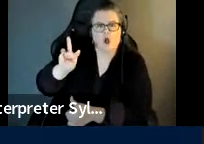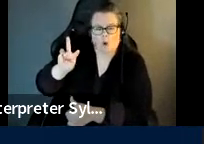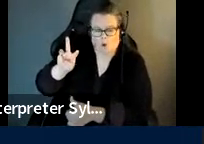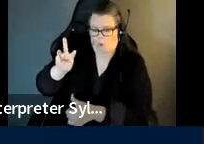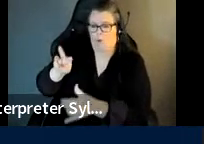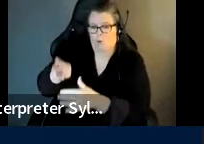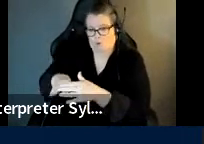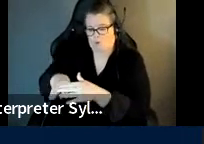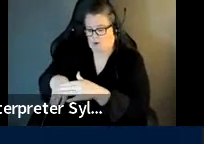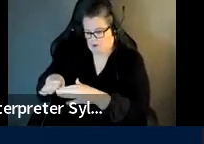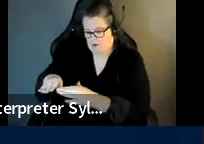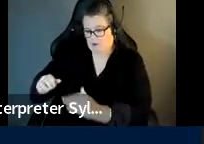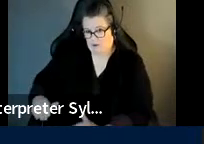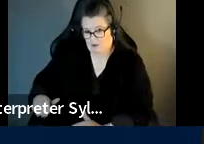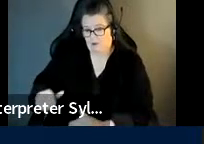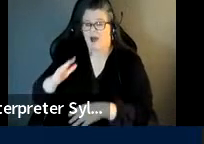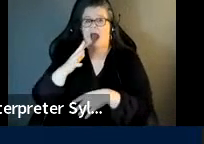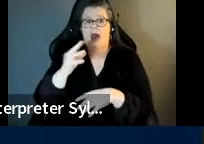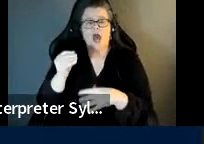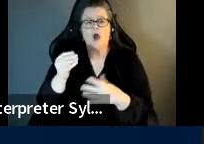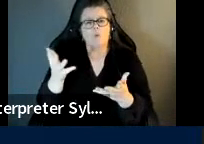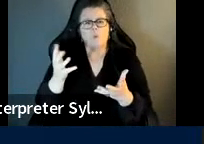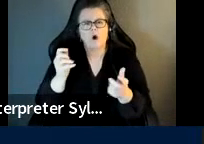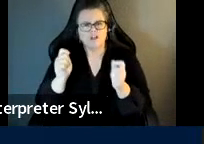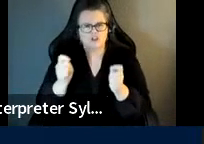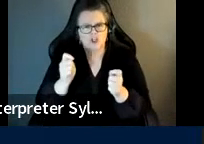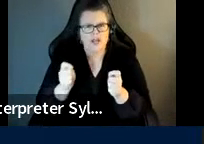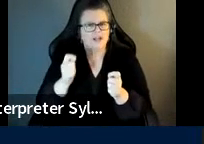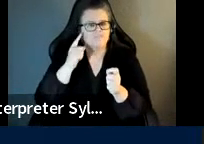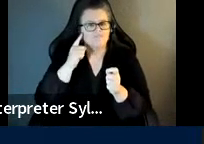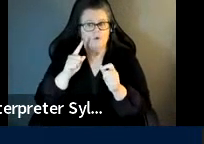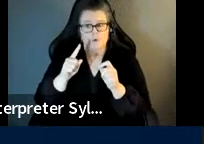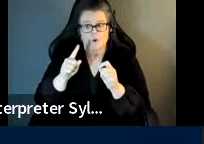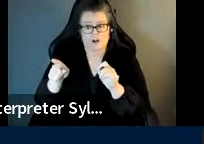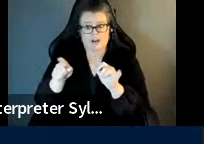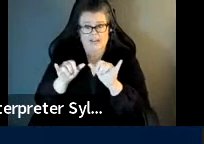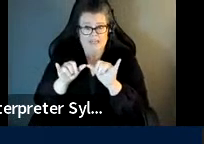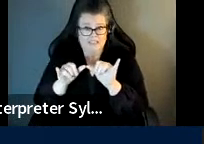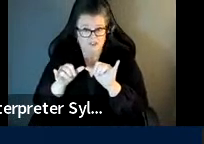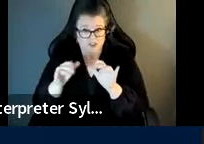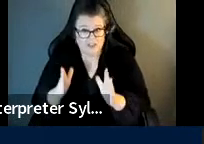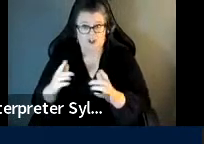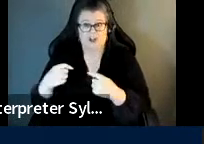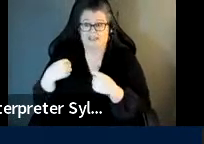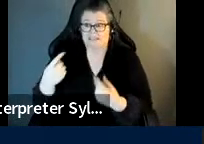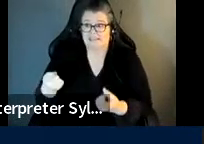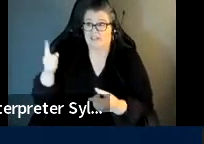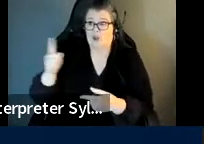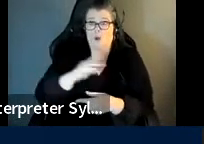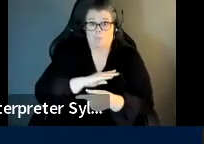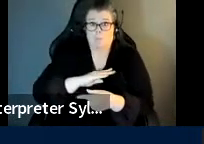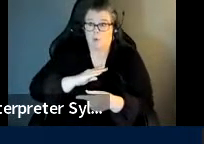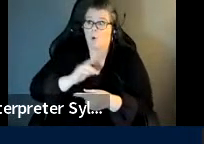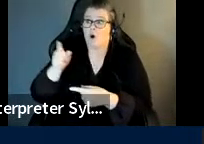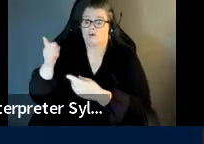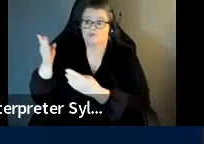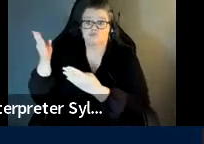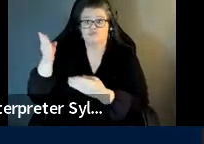of medical diagnostic equipment that may have occurred since the Board issued the standards in 2017.